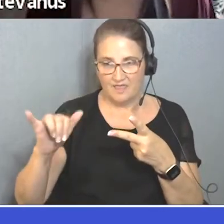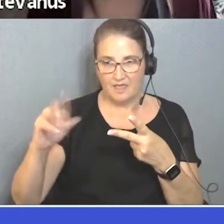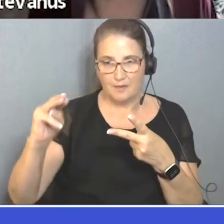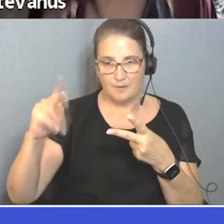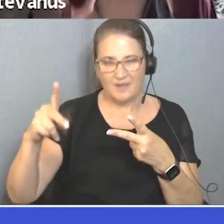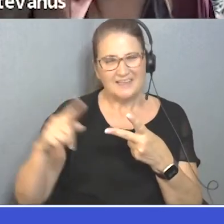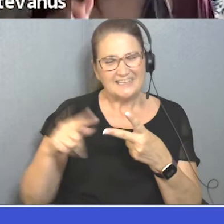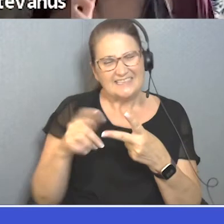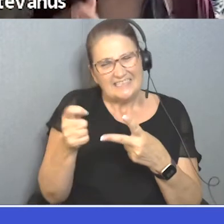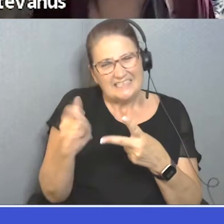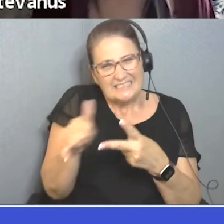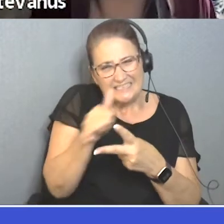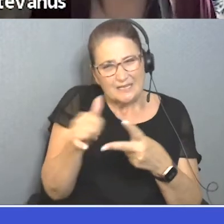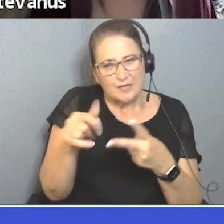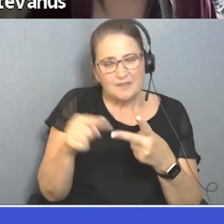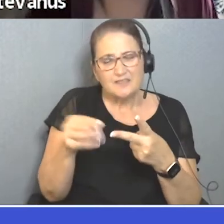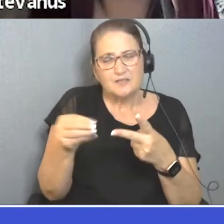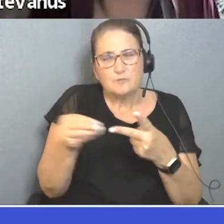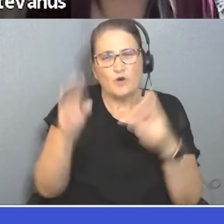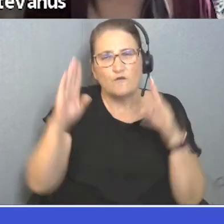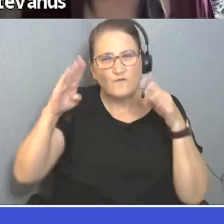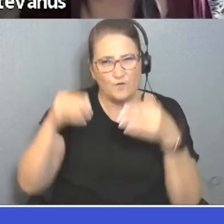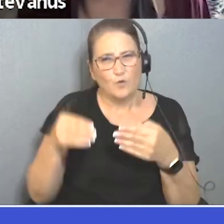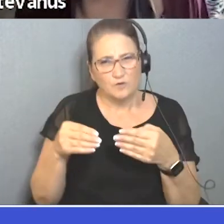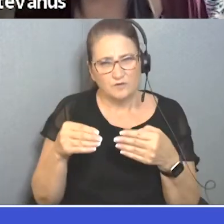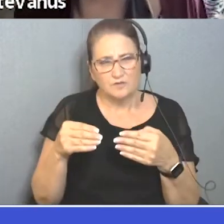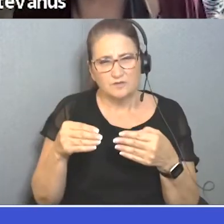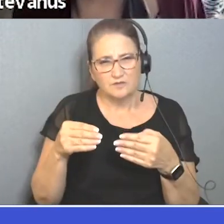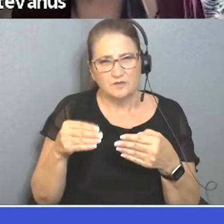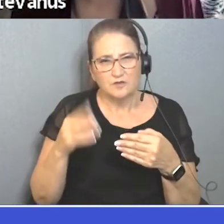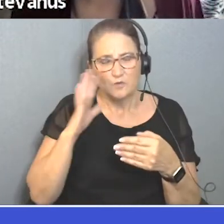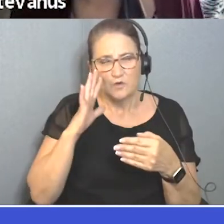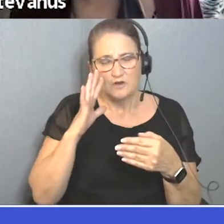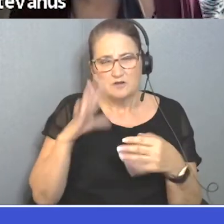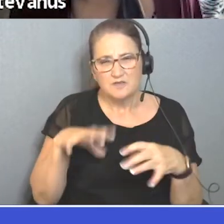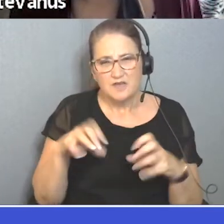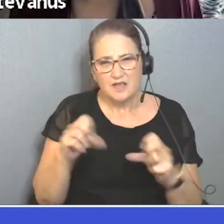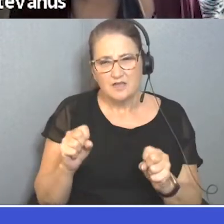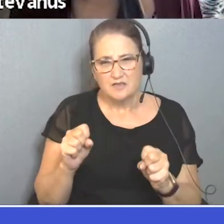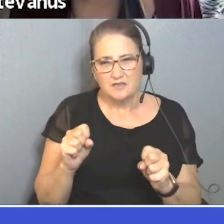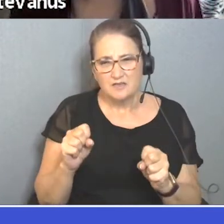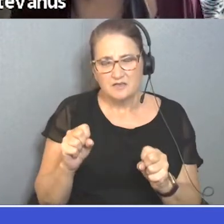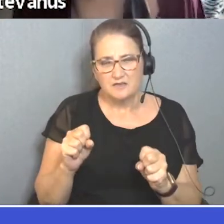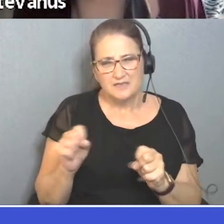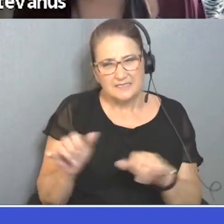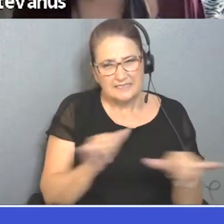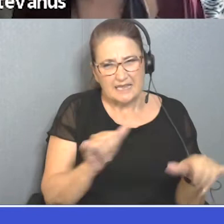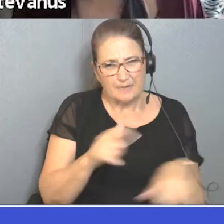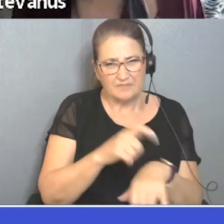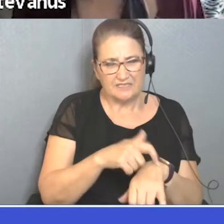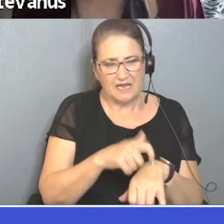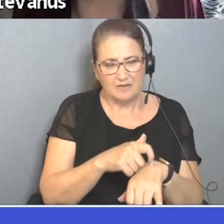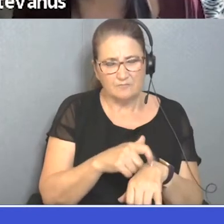another round of empathy map, very similar prompts but slightly more focused. And we'll be spending similar time in